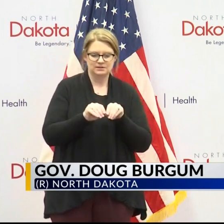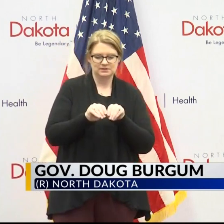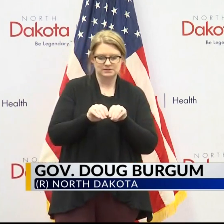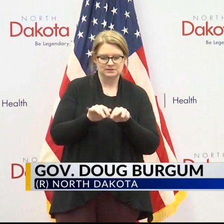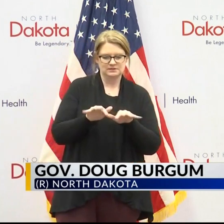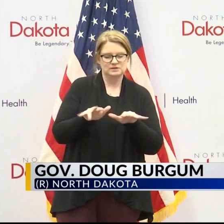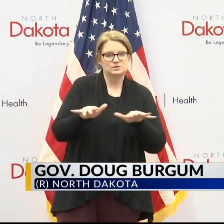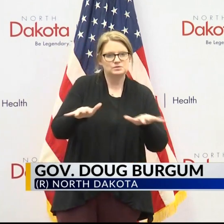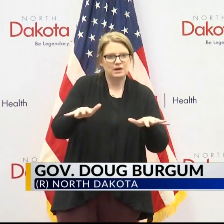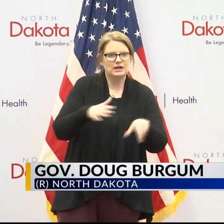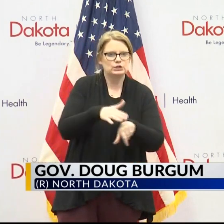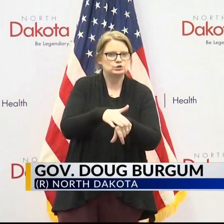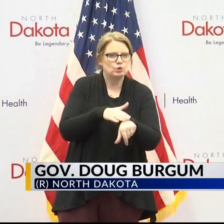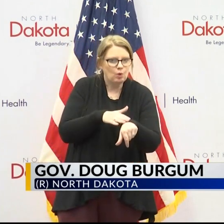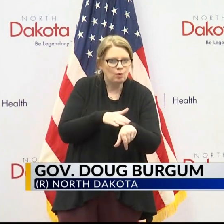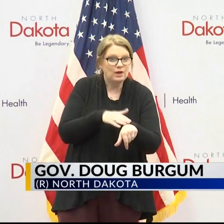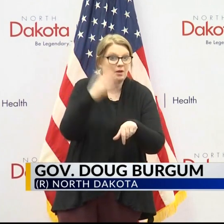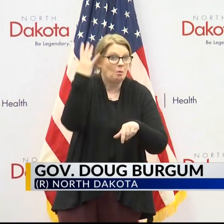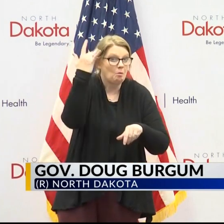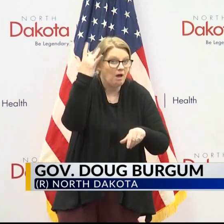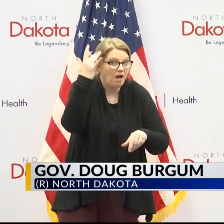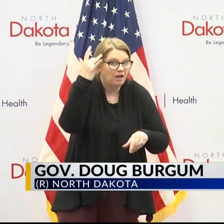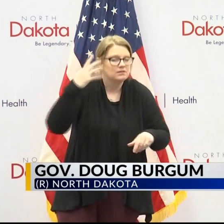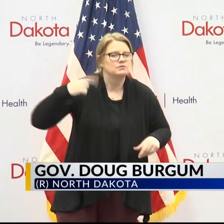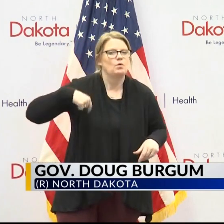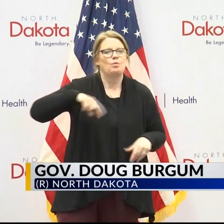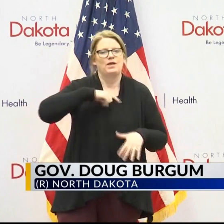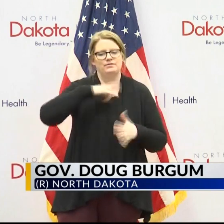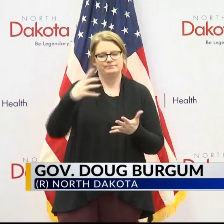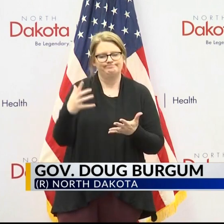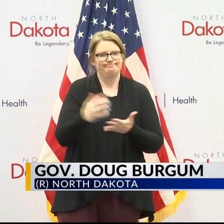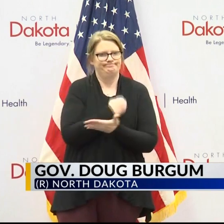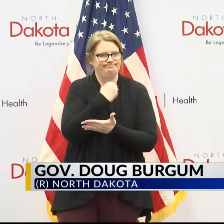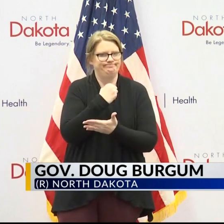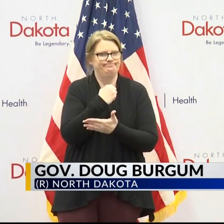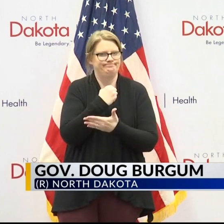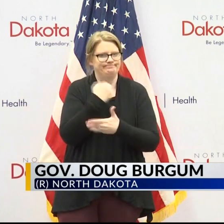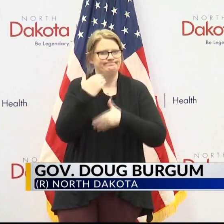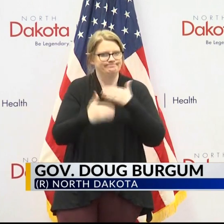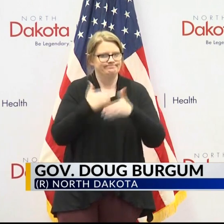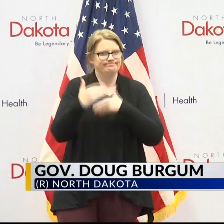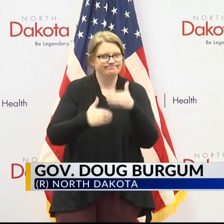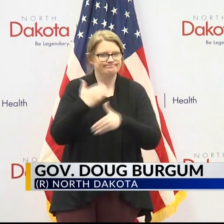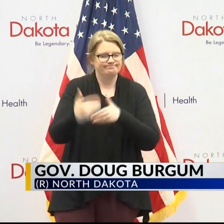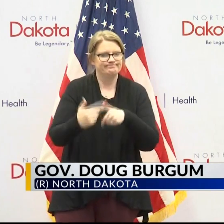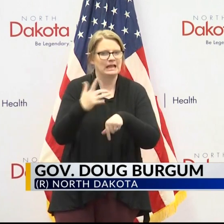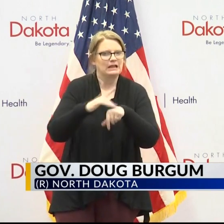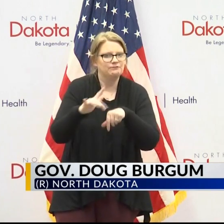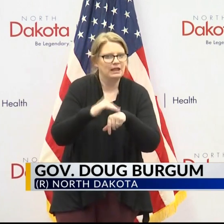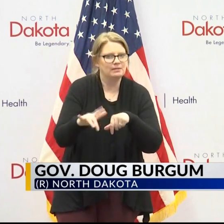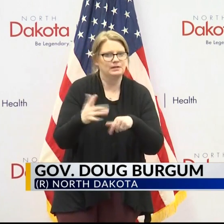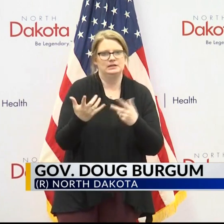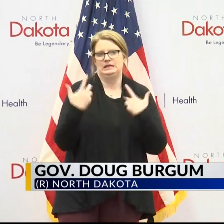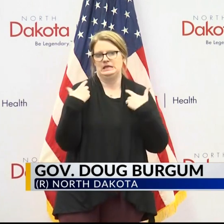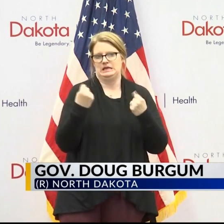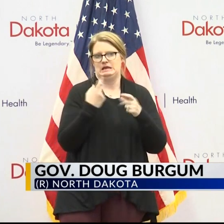YOUR CONTACT WITH OTHER FOLKS. THAT'S THE UPDATE ON TESTING AND GUIDANCE AND IN TERMS OF HOW WE ARE TRYING TO MANAGE TO KEEP SLOWING THE SPREAD IN THE